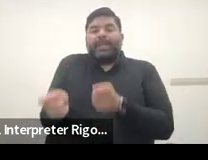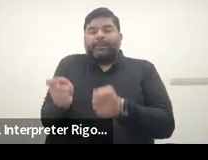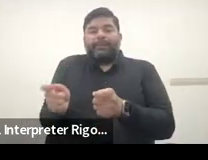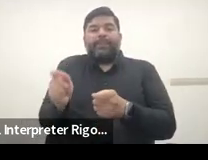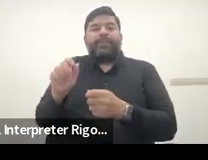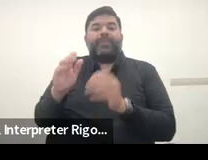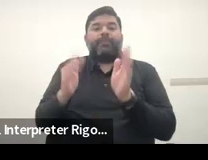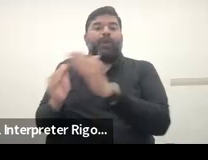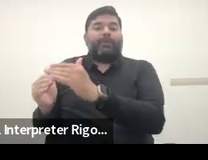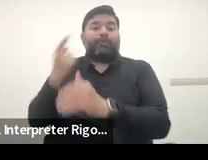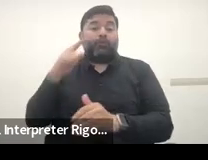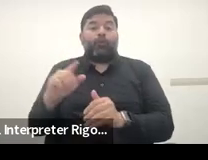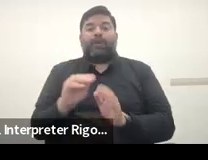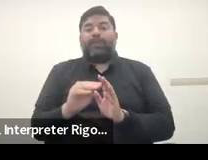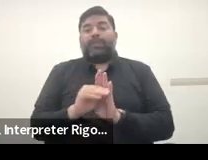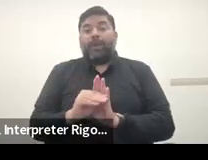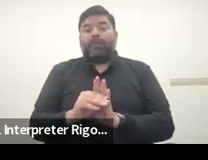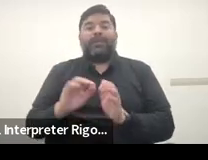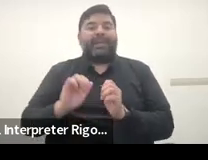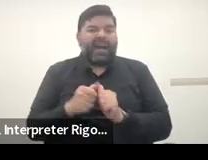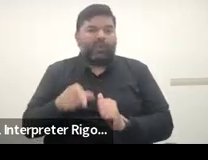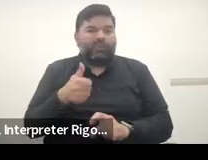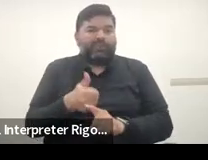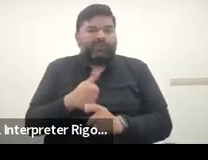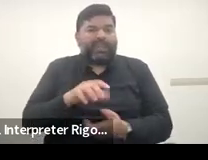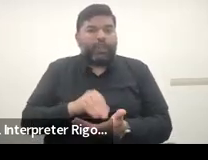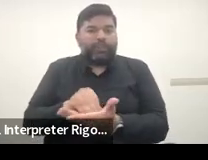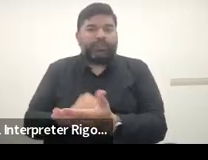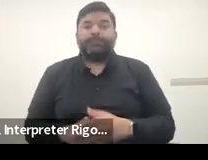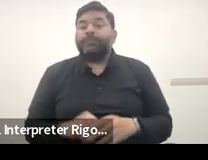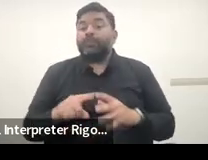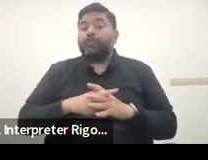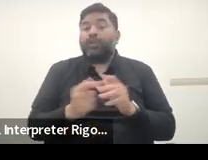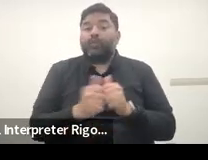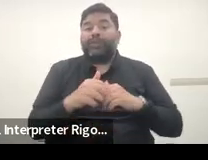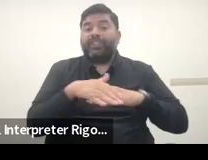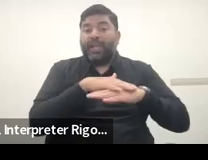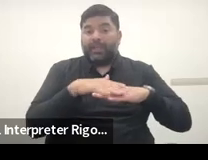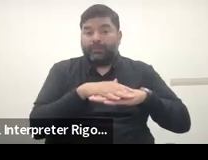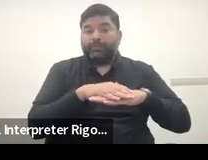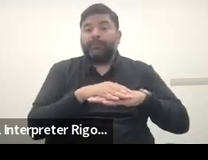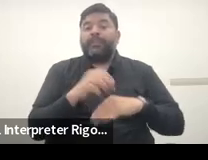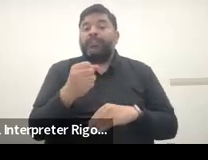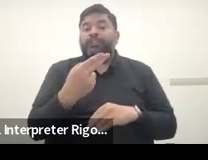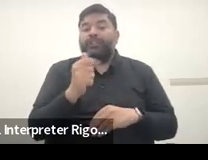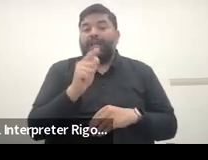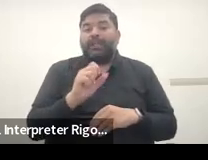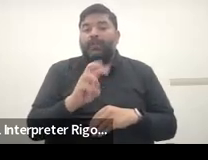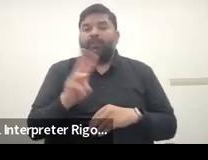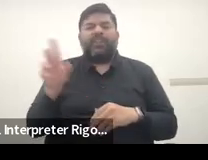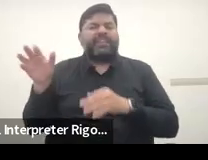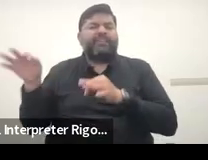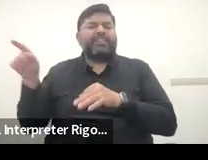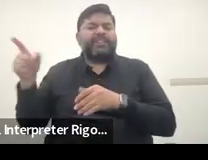learns. So starting with shallow, the definition that they provide is that it "contextualizes